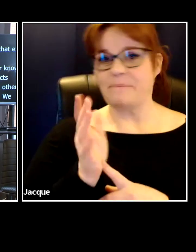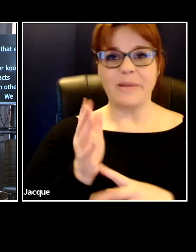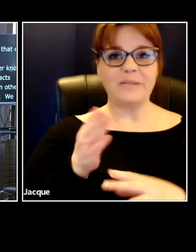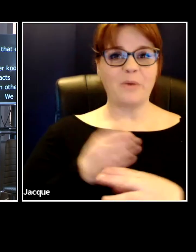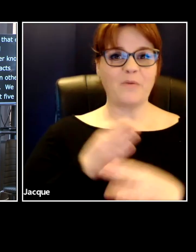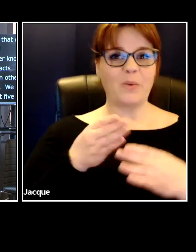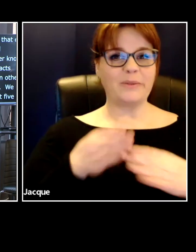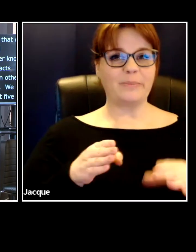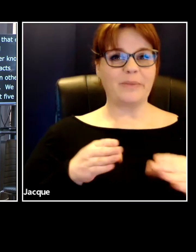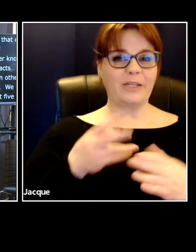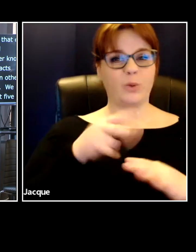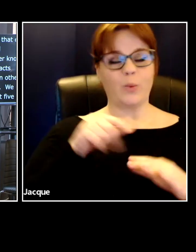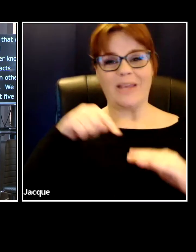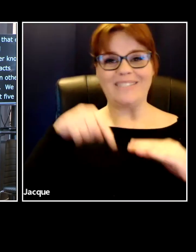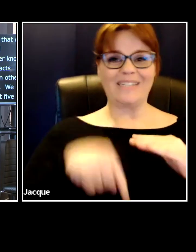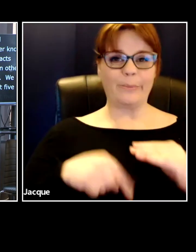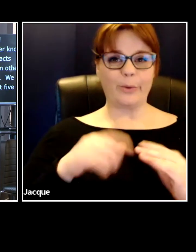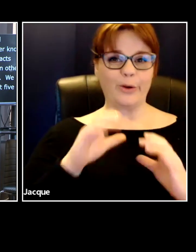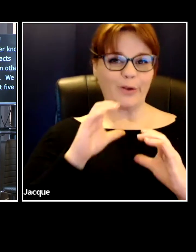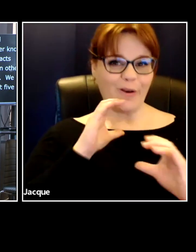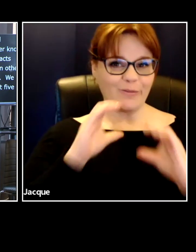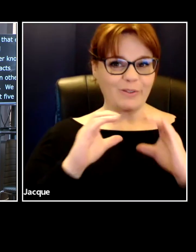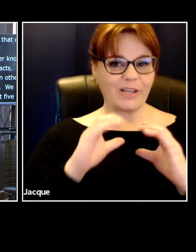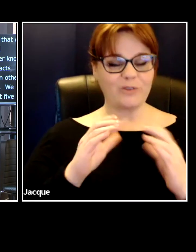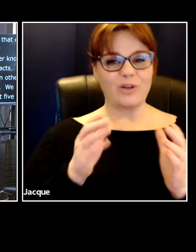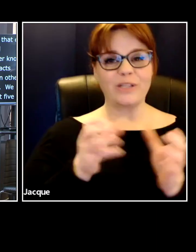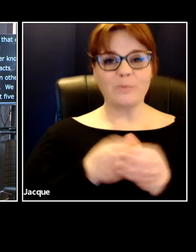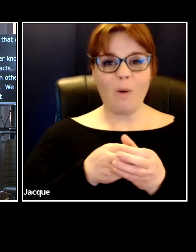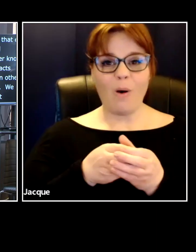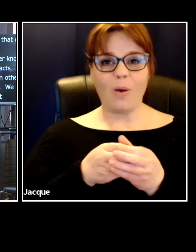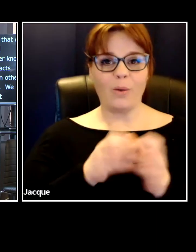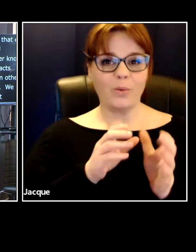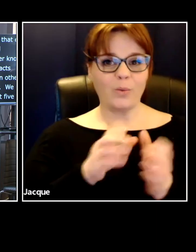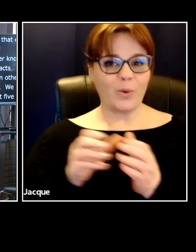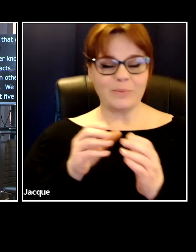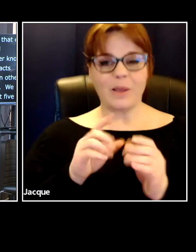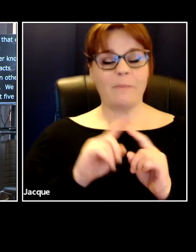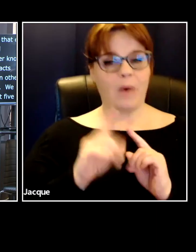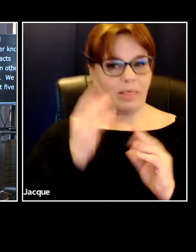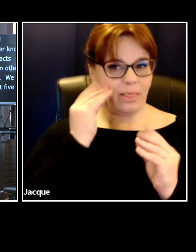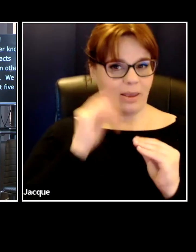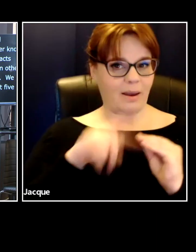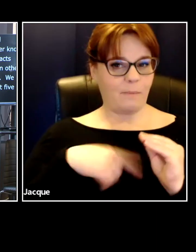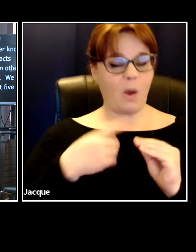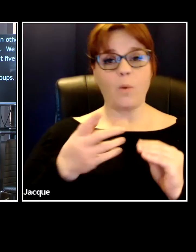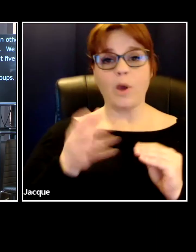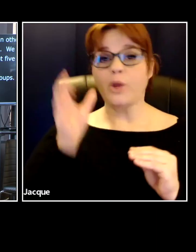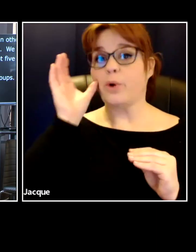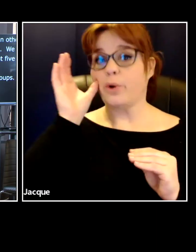a deeper uh conversation in smaller groups. But thinking about you know what you heard today um